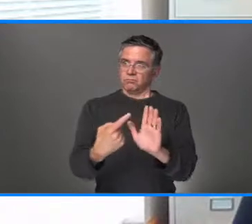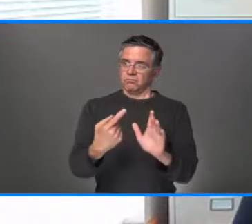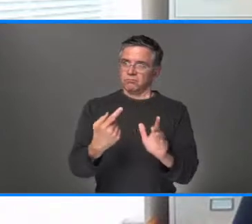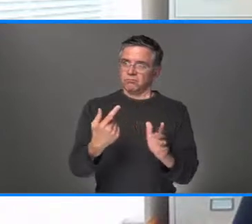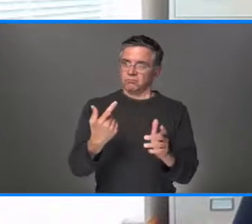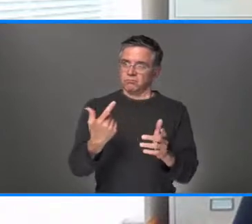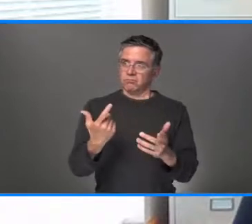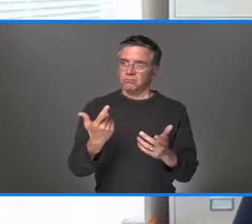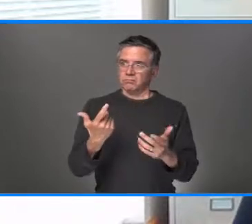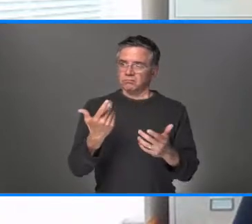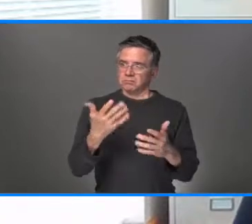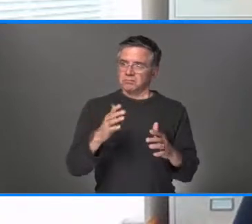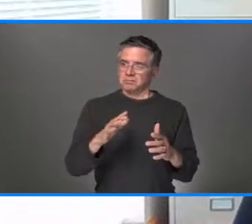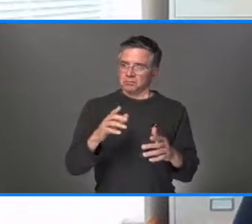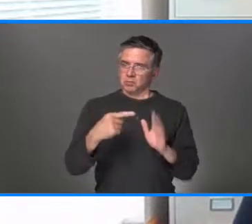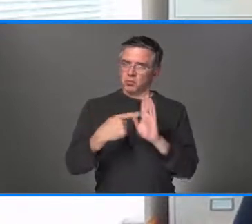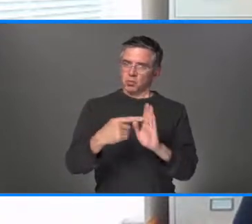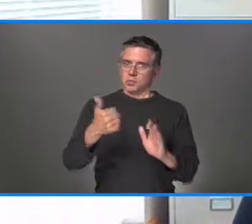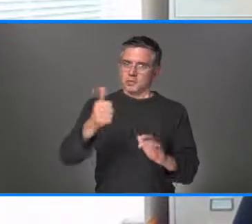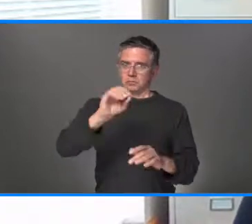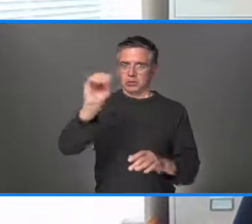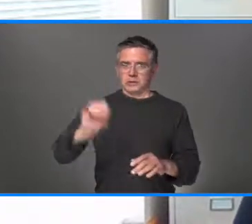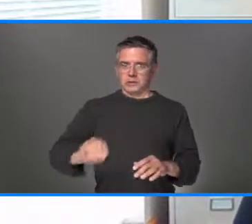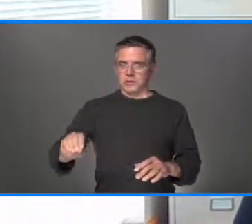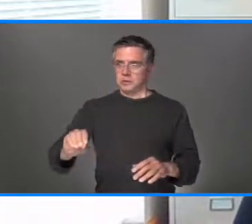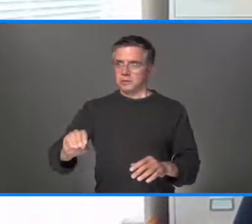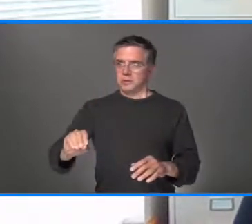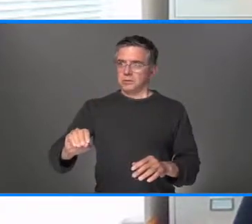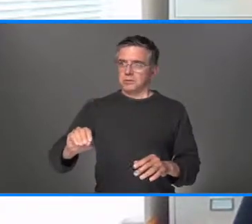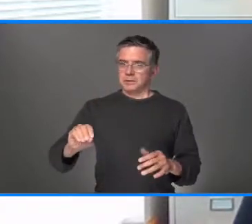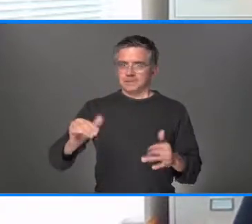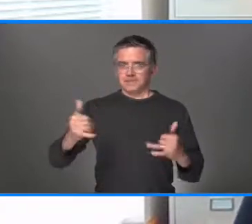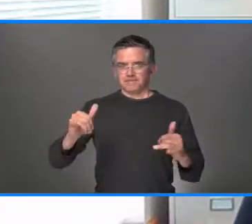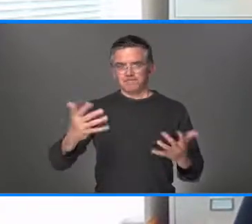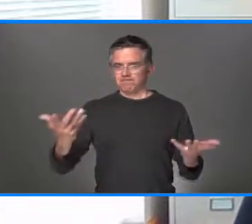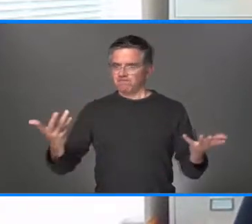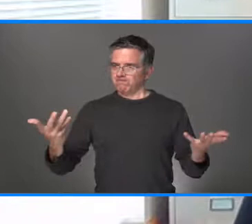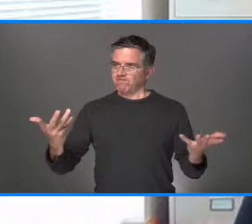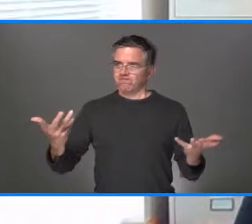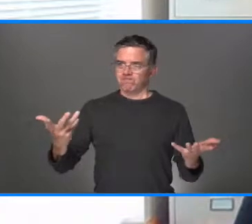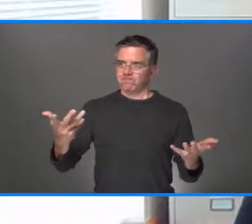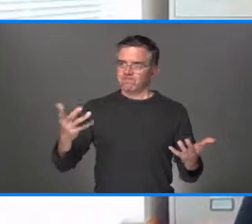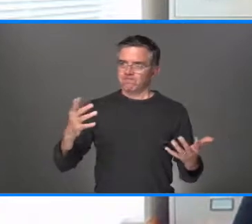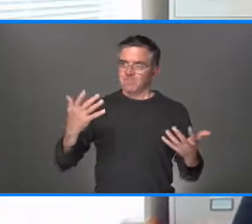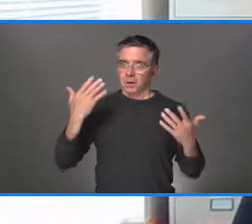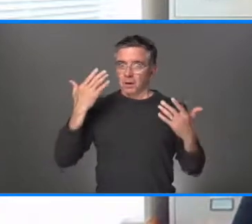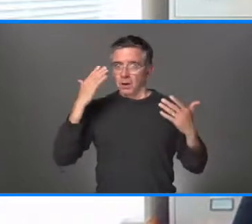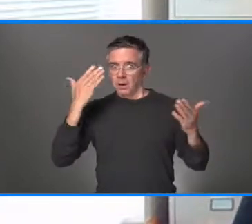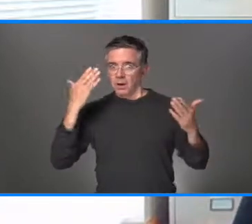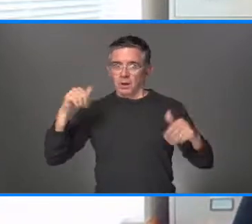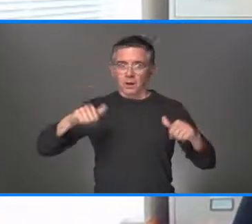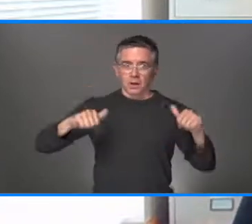who haven't been able to find their way to getting access to vaccines. So we continue that work together,